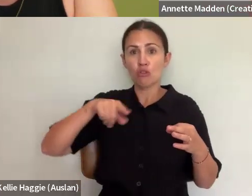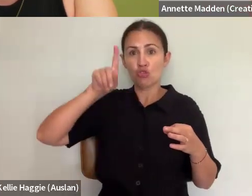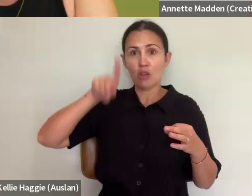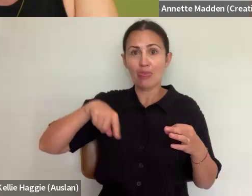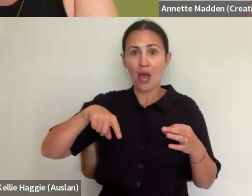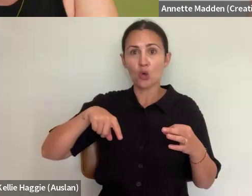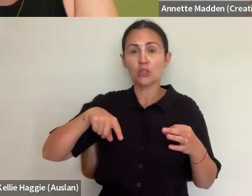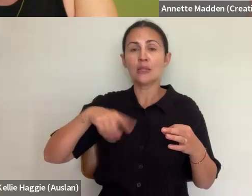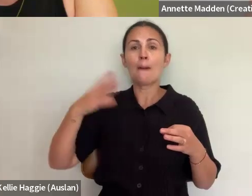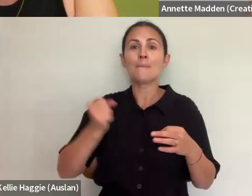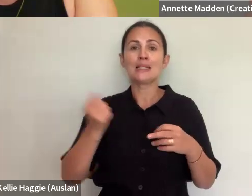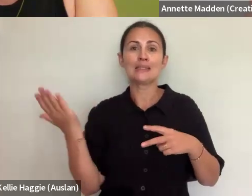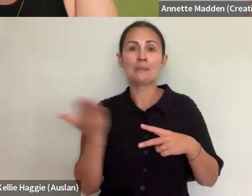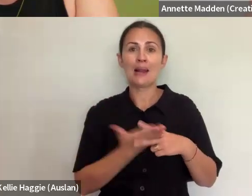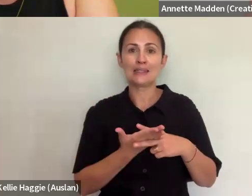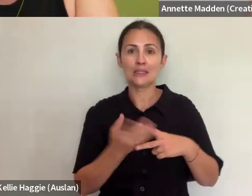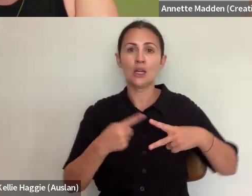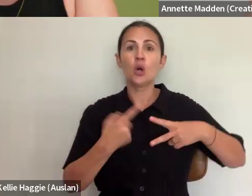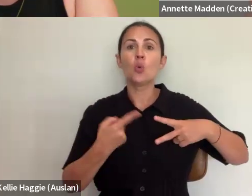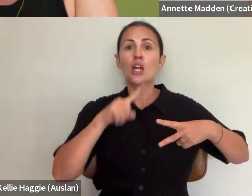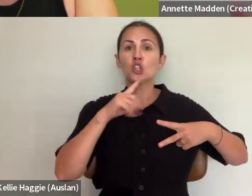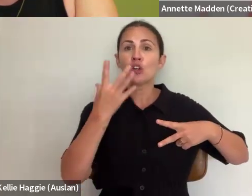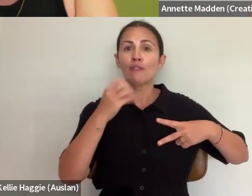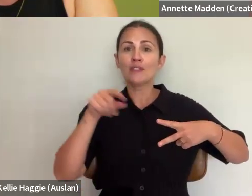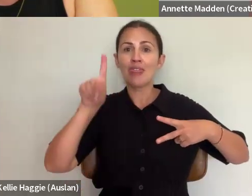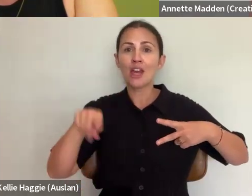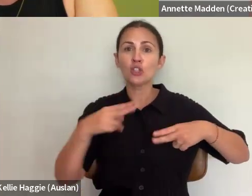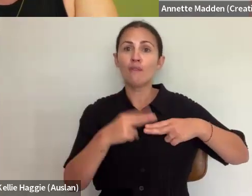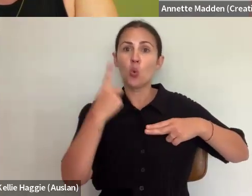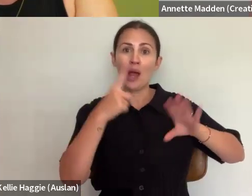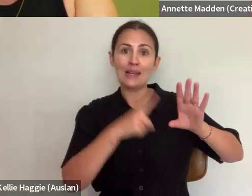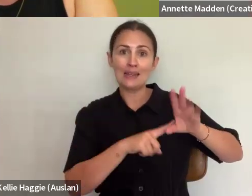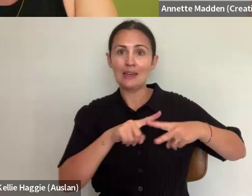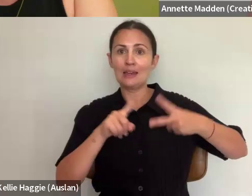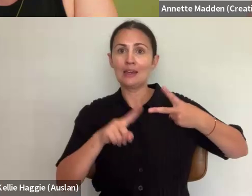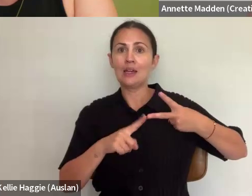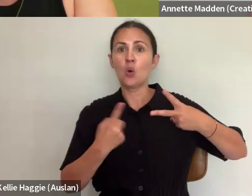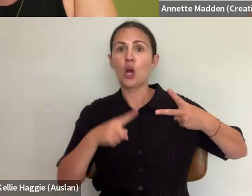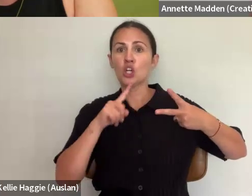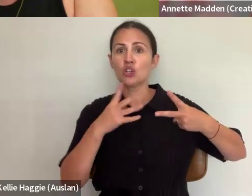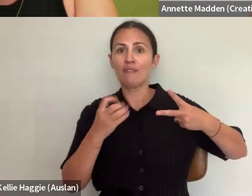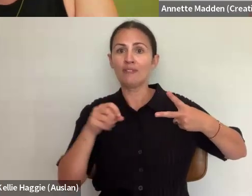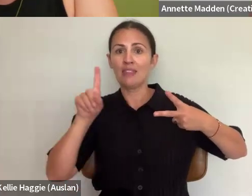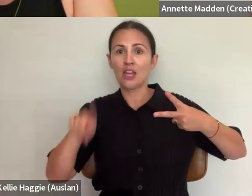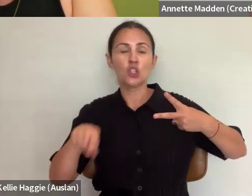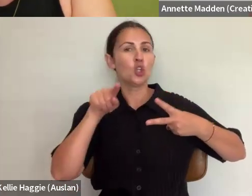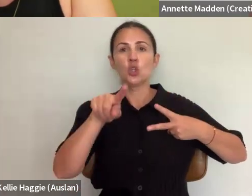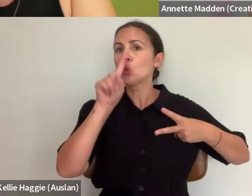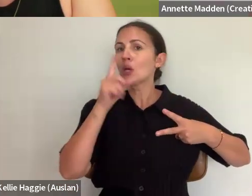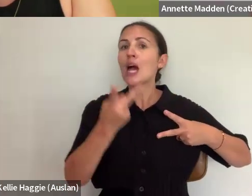That is broken down into kind of, you know, a maximum of $150,000 for each year. So,